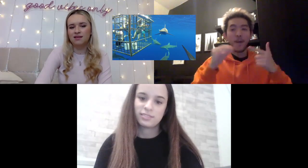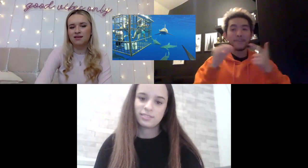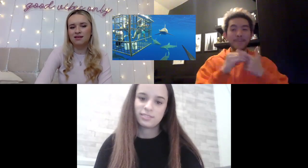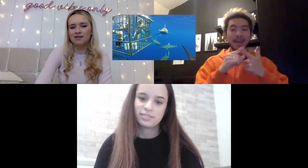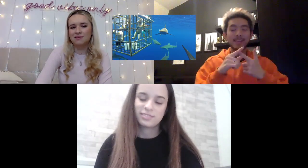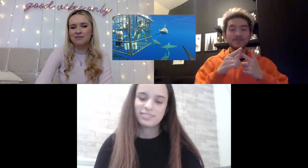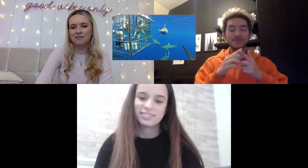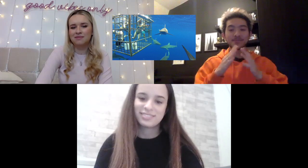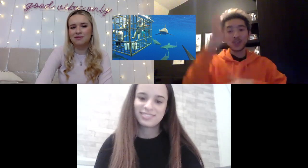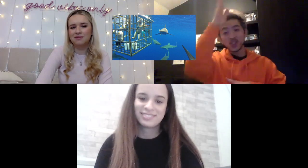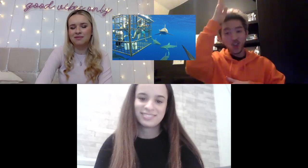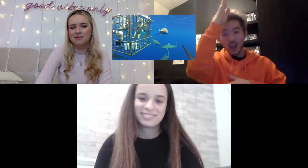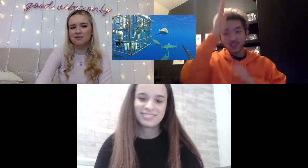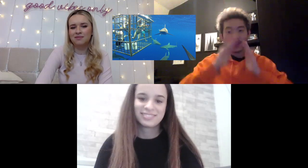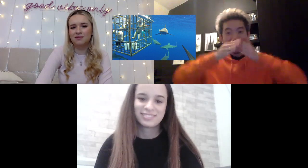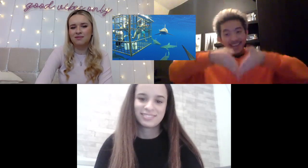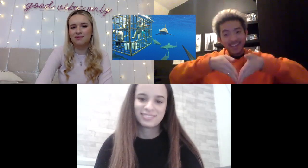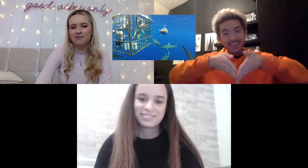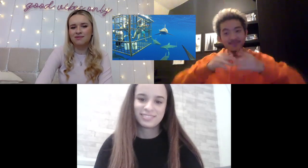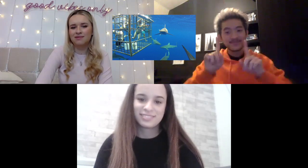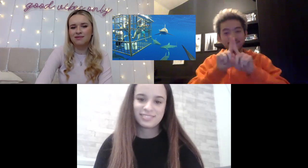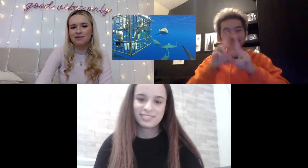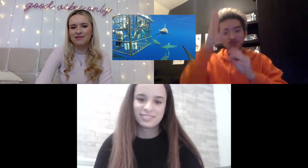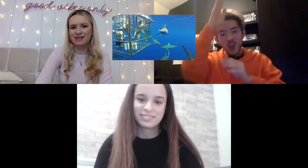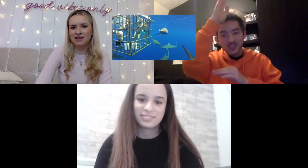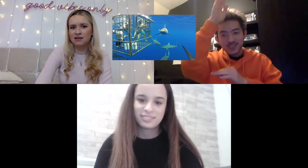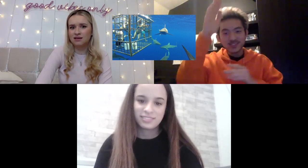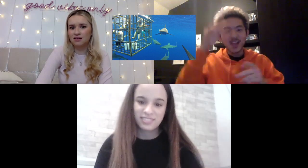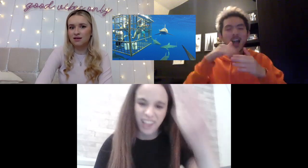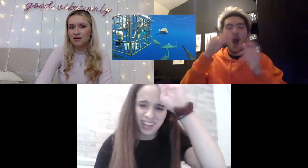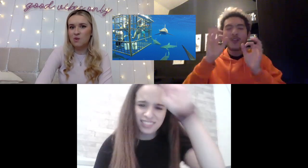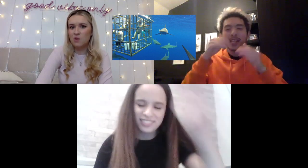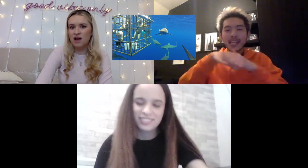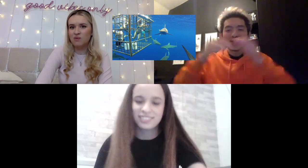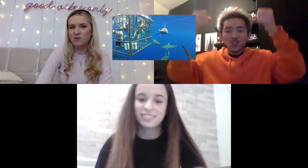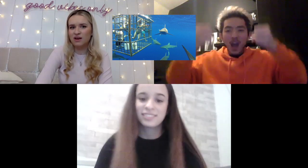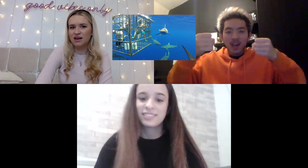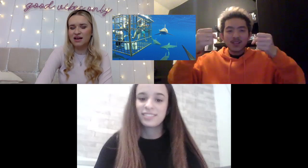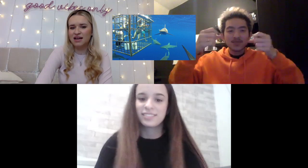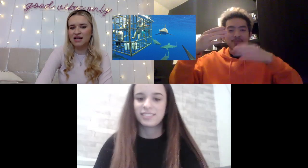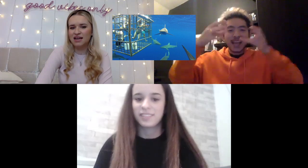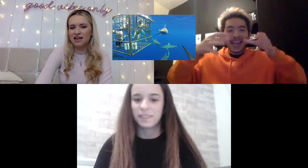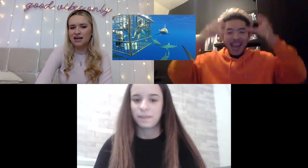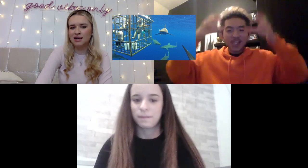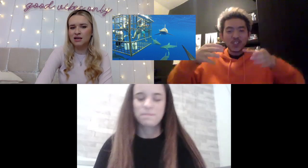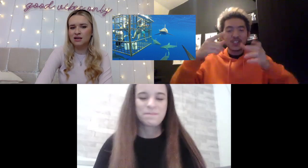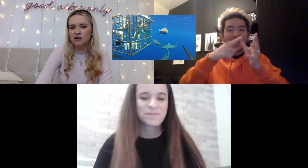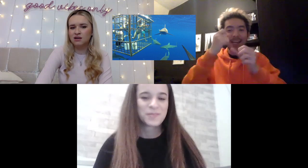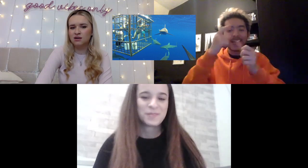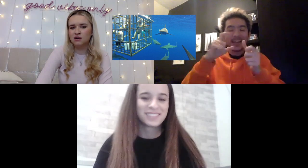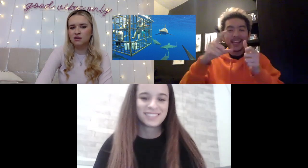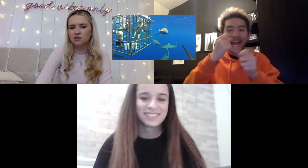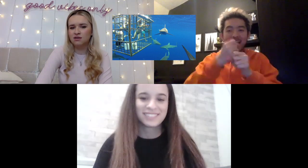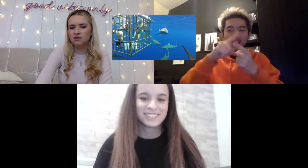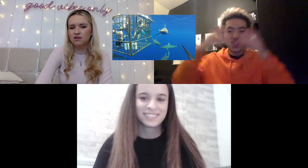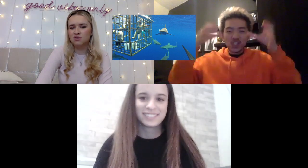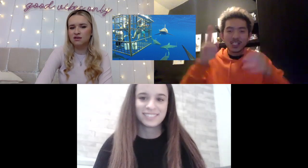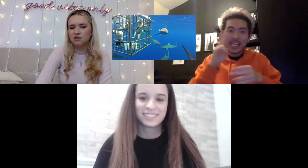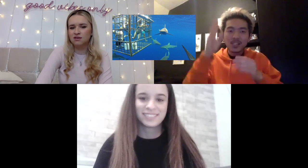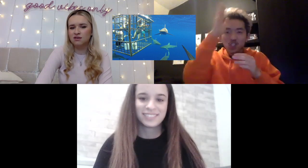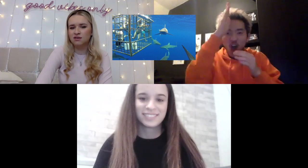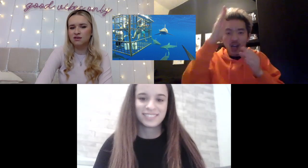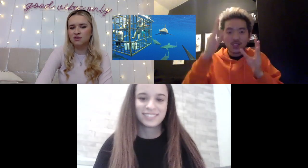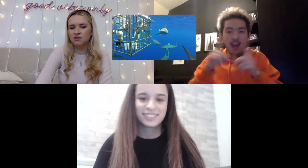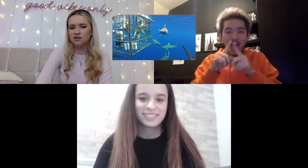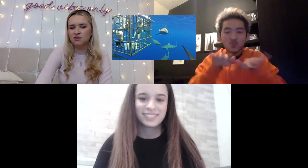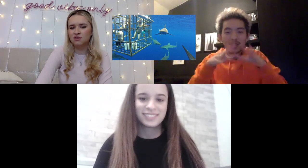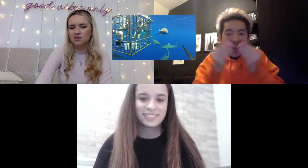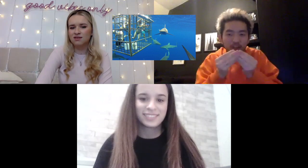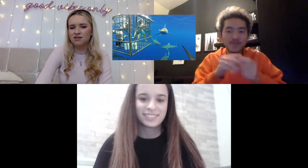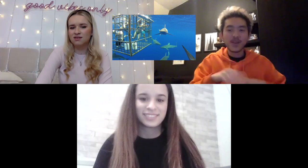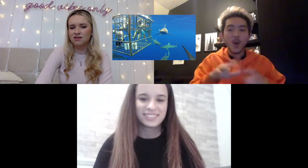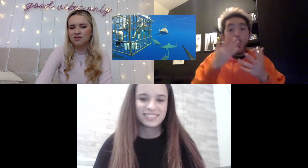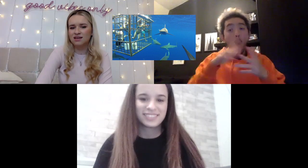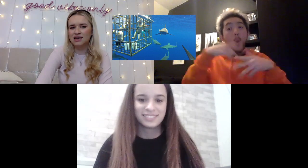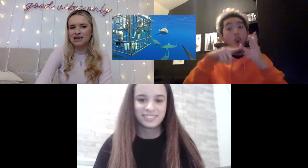B: B - Shark diving, obviously I will be in the cage and swim with the sharks